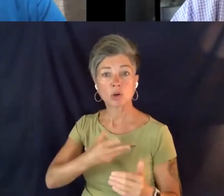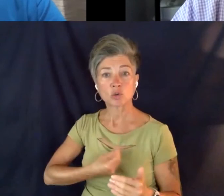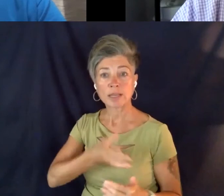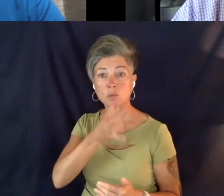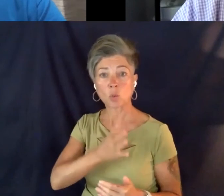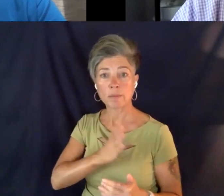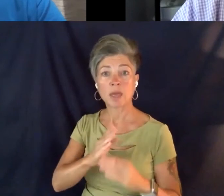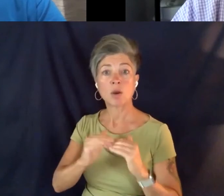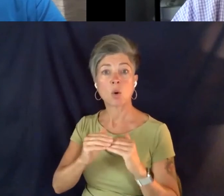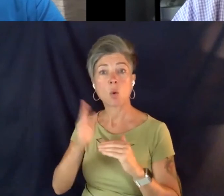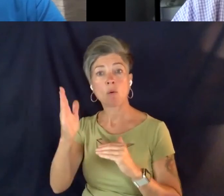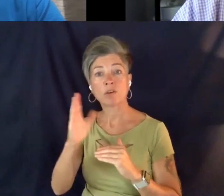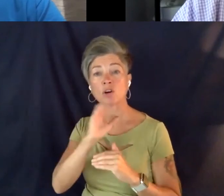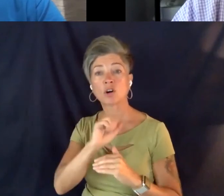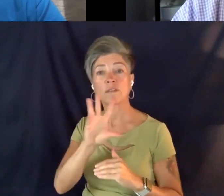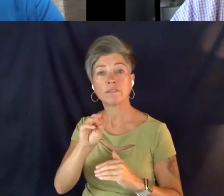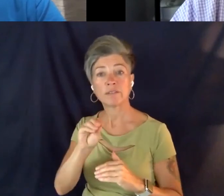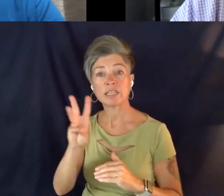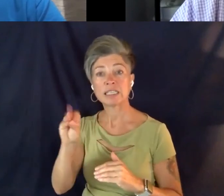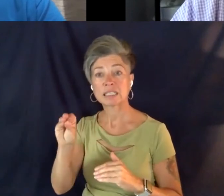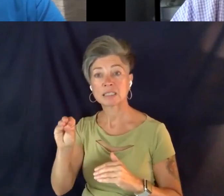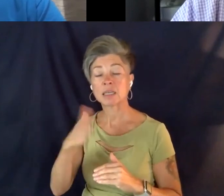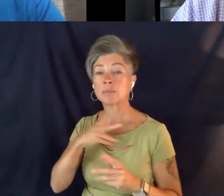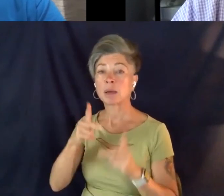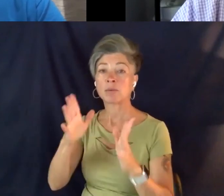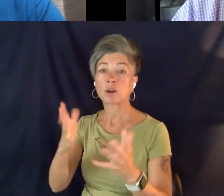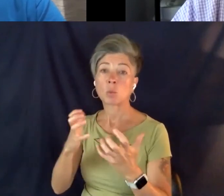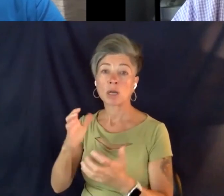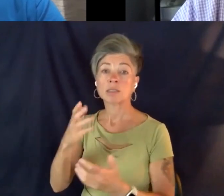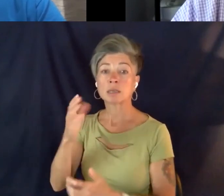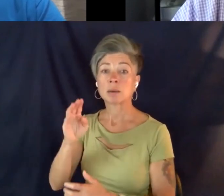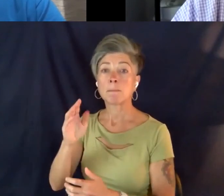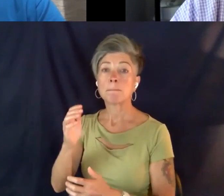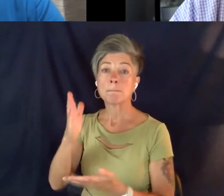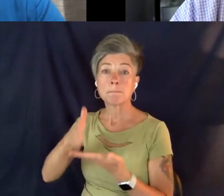My provider wants menopause levels and no estrogen after bottom surgery.